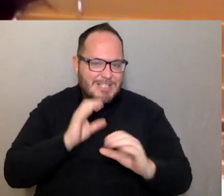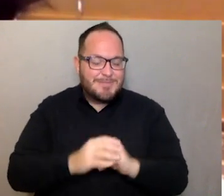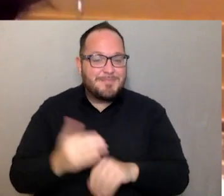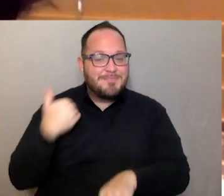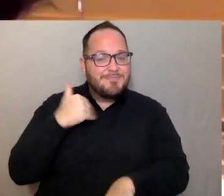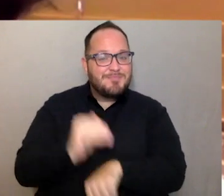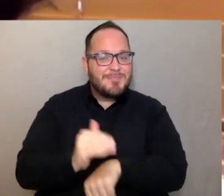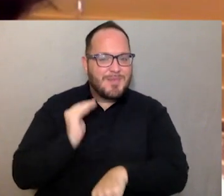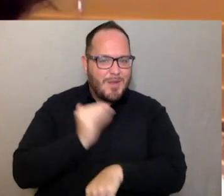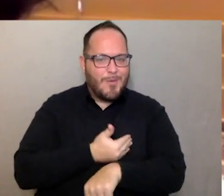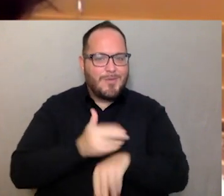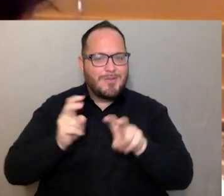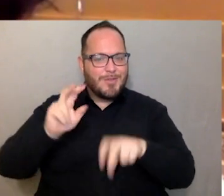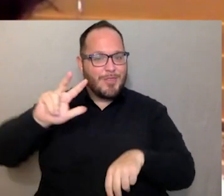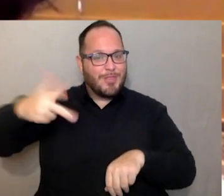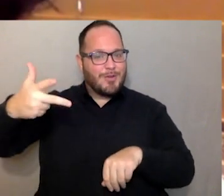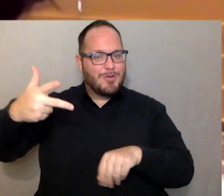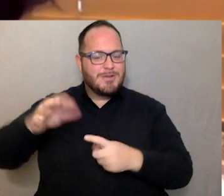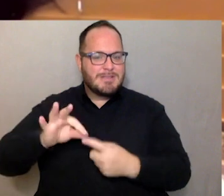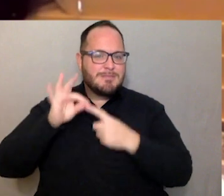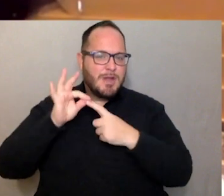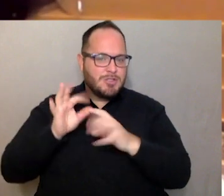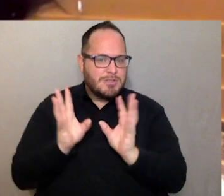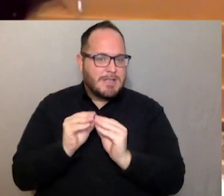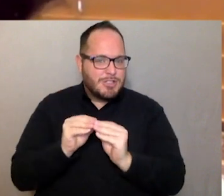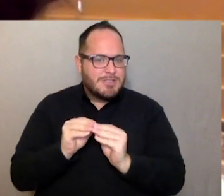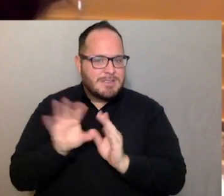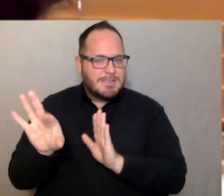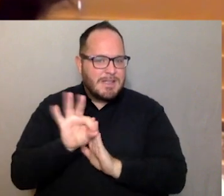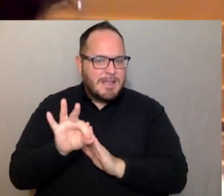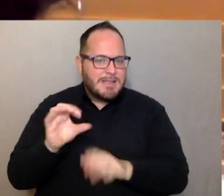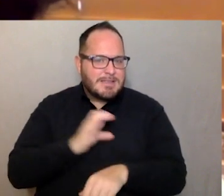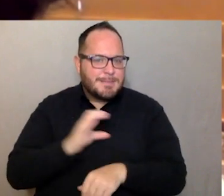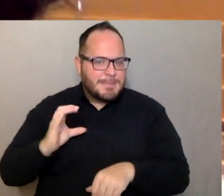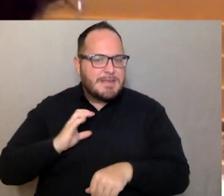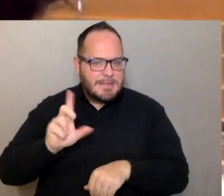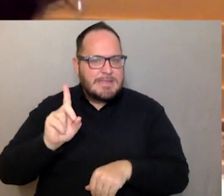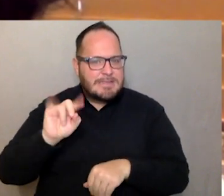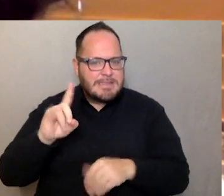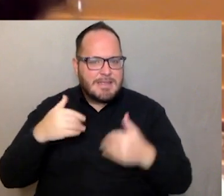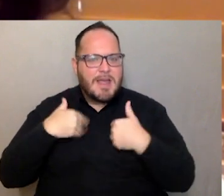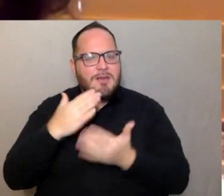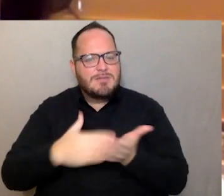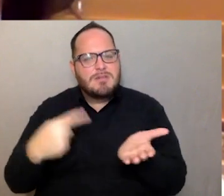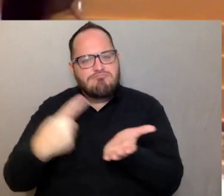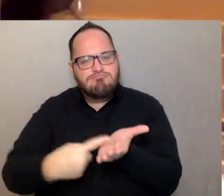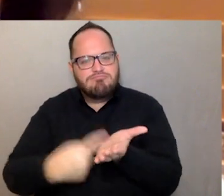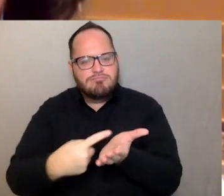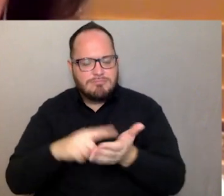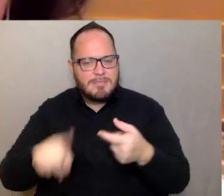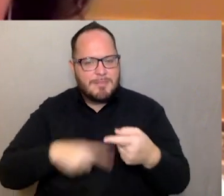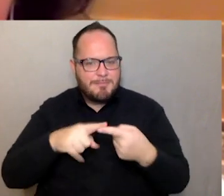LAST NIGHT OUR THIRD SPECIAL SESSION SELECT COMMITTEE HAD SOME CONVERSATIONS AROUND THIS, AND GOVERNOR BROWN ACTUALLY PUT